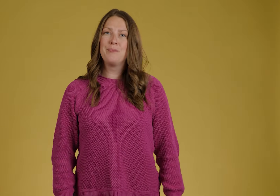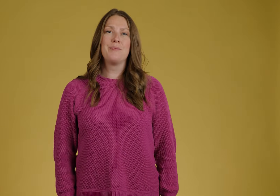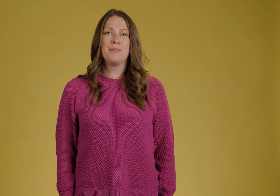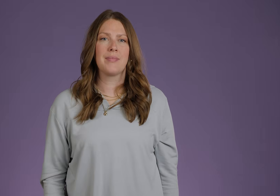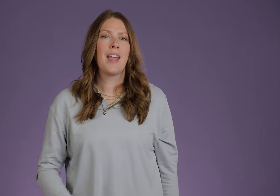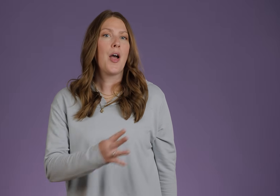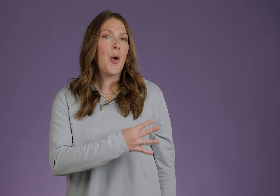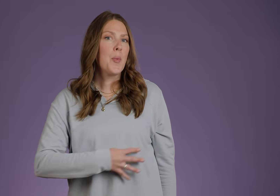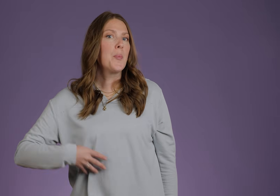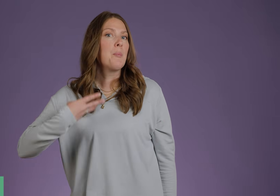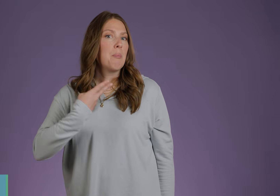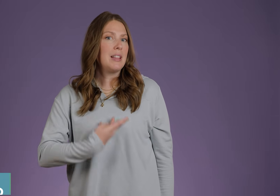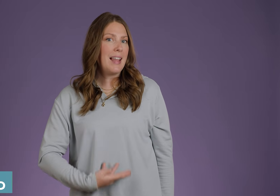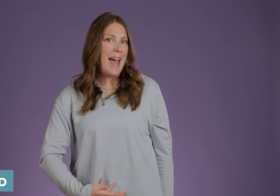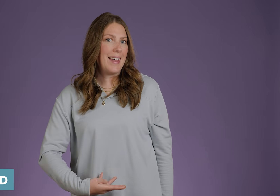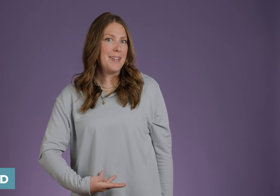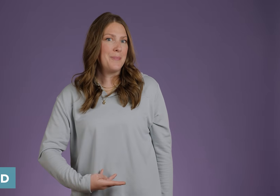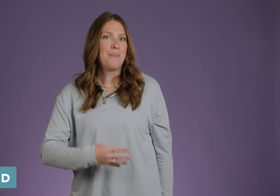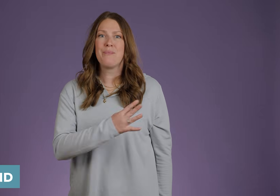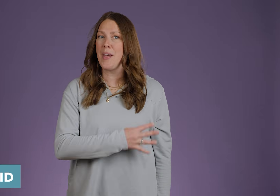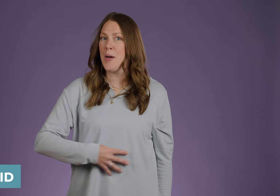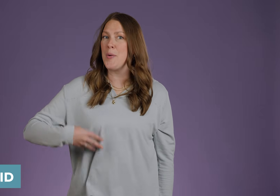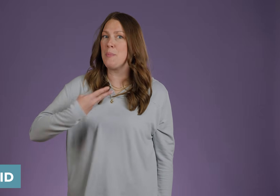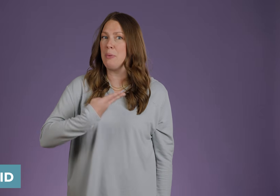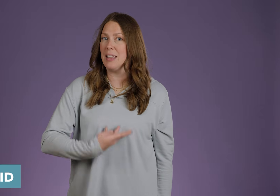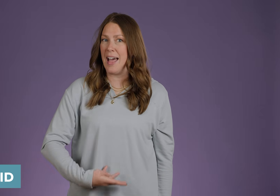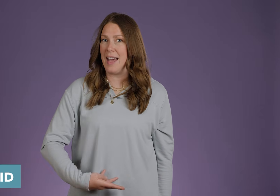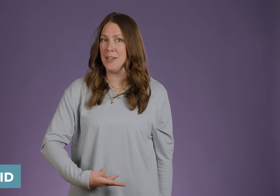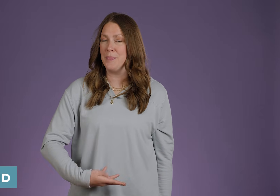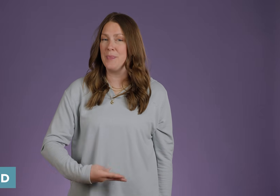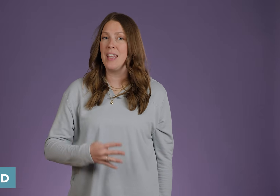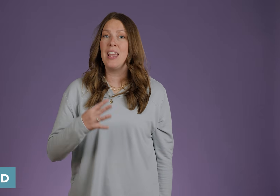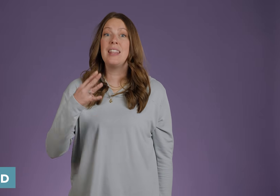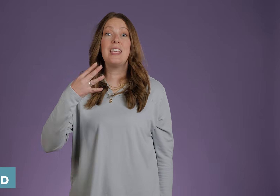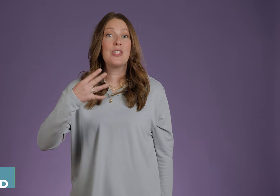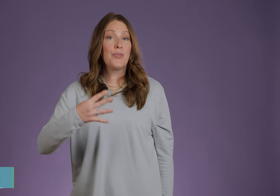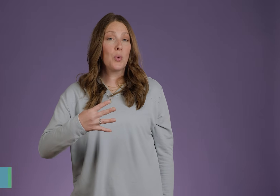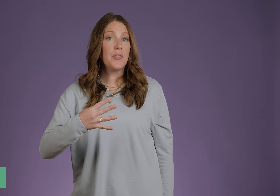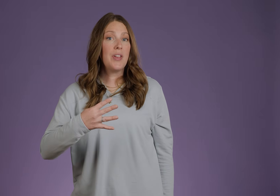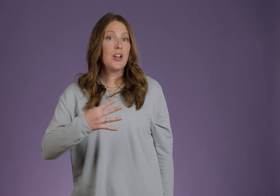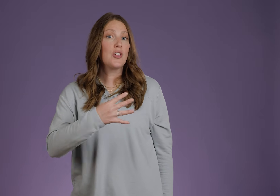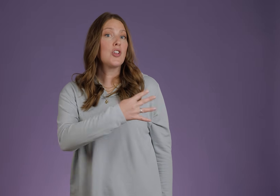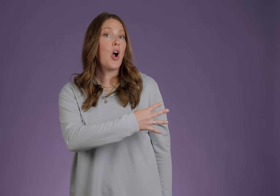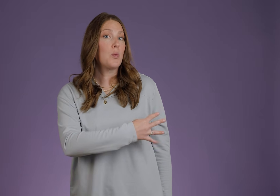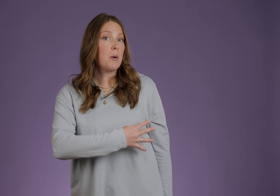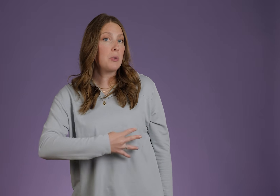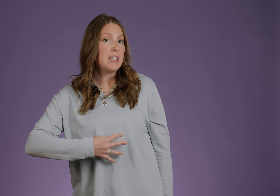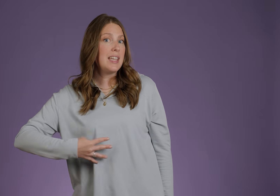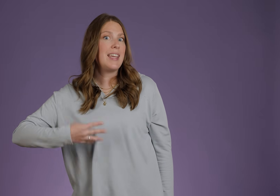Plaid. These 4-fingers are representing